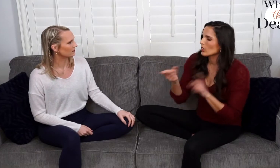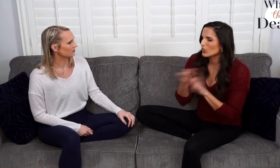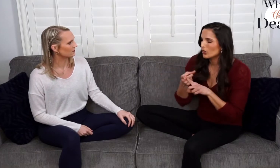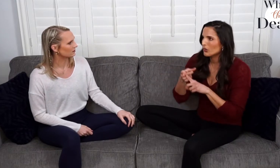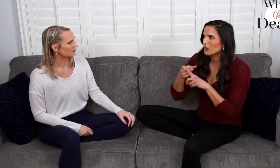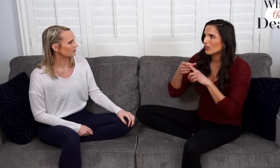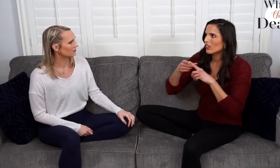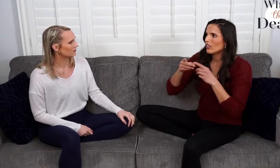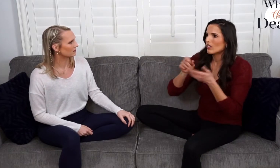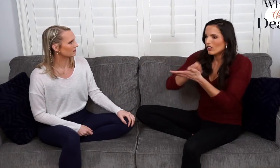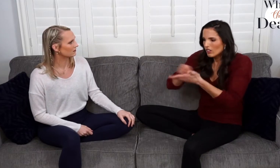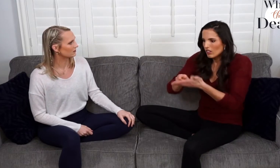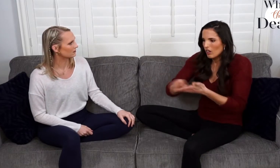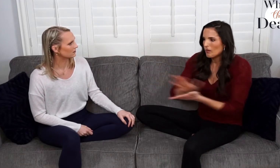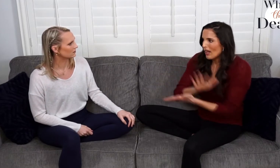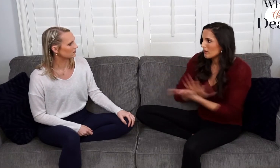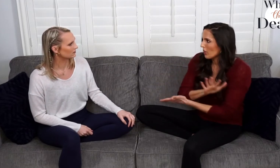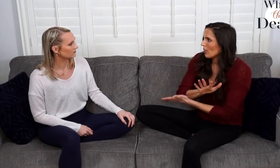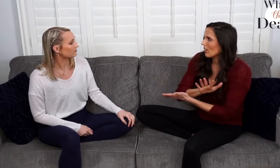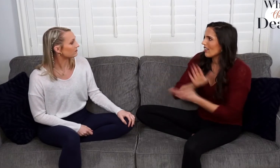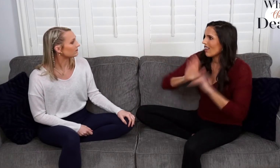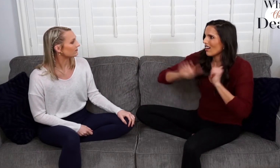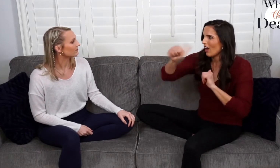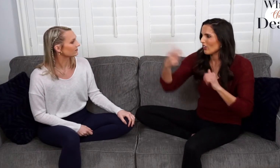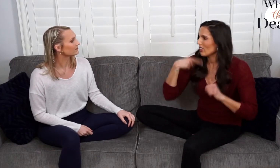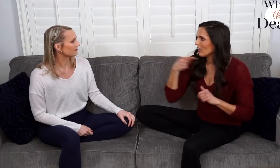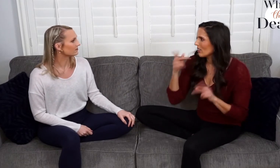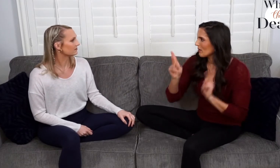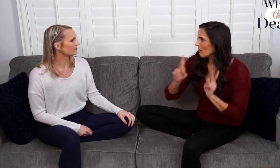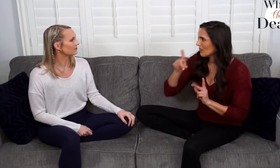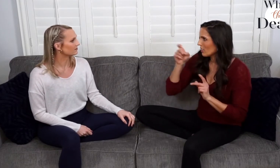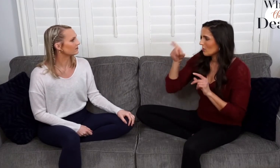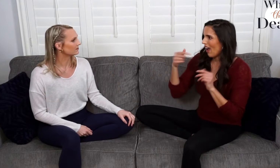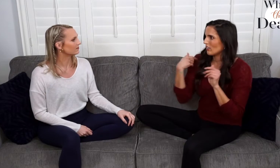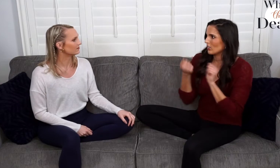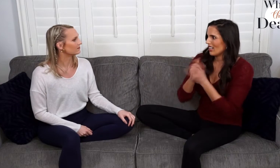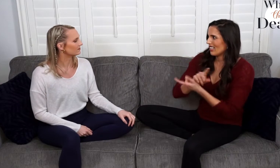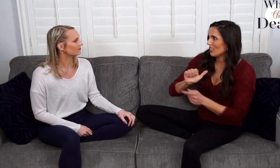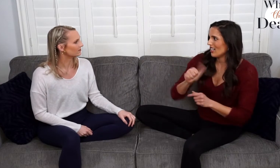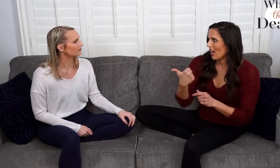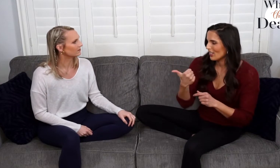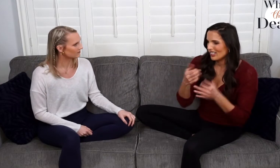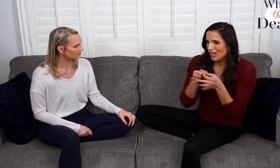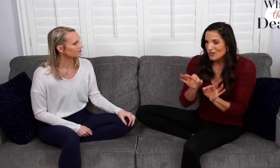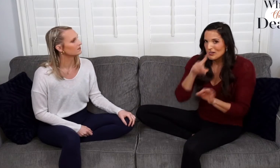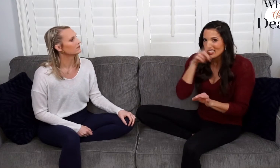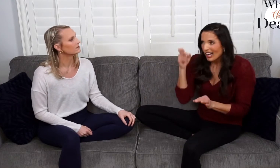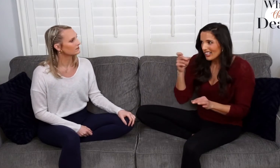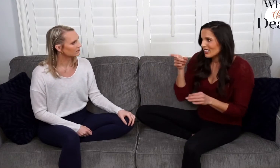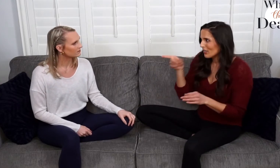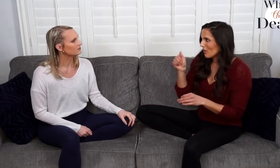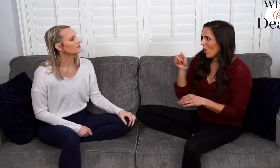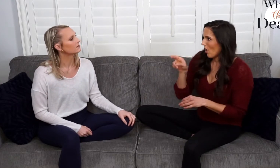it took you a little bit longer to write your paper than other hearing students because you had to translate it into another language